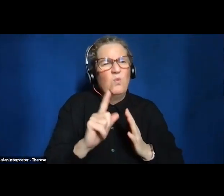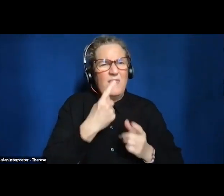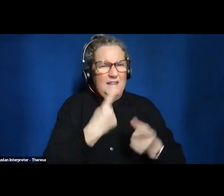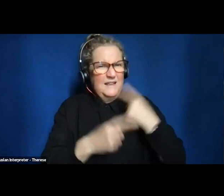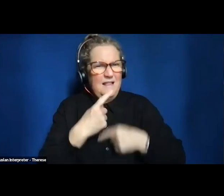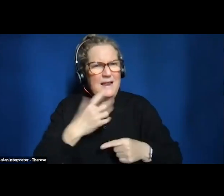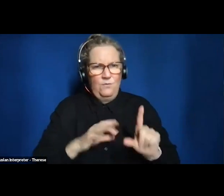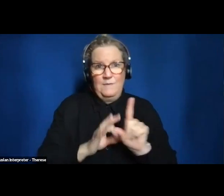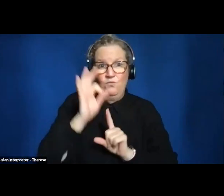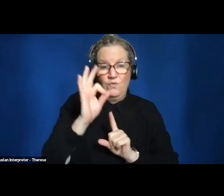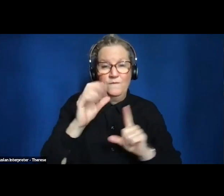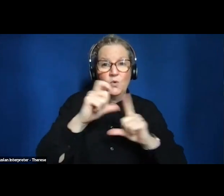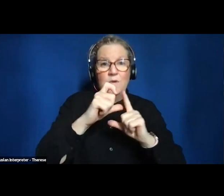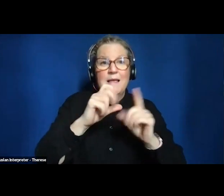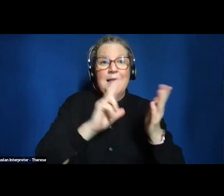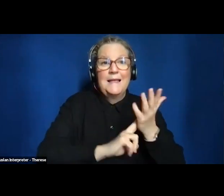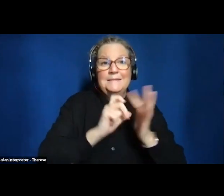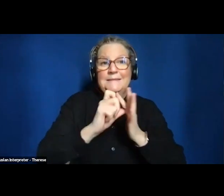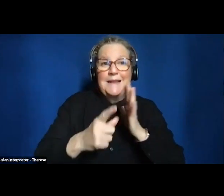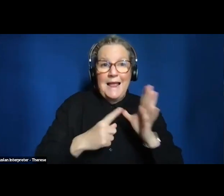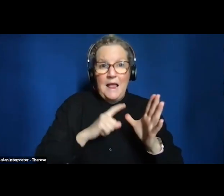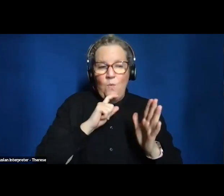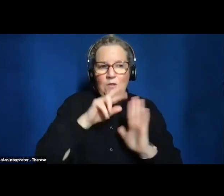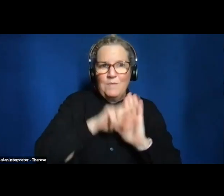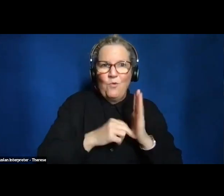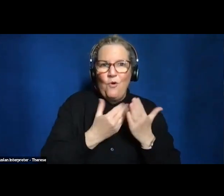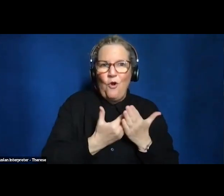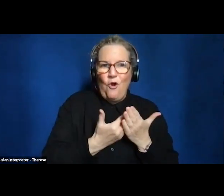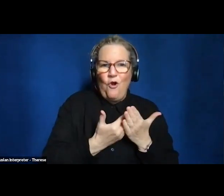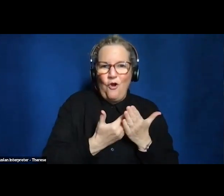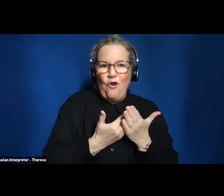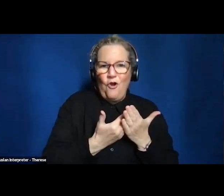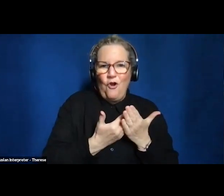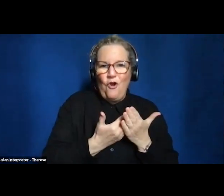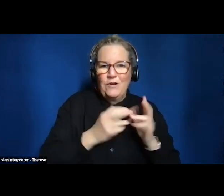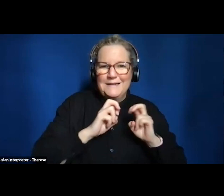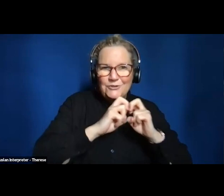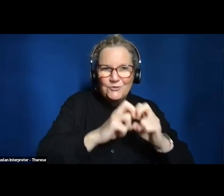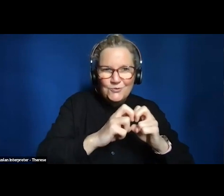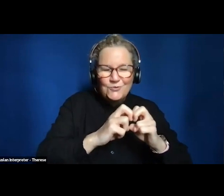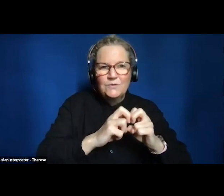and say the data asset will report on these outcomes to tell us and help to tell us if the strategy is changing the lives of people